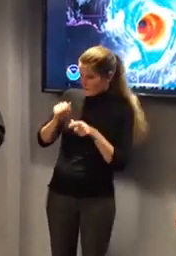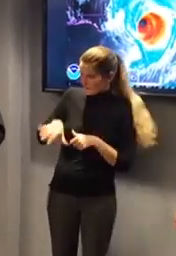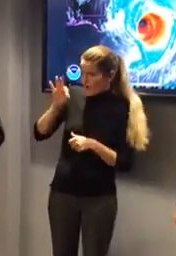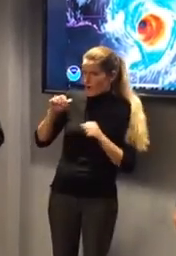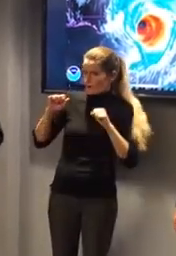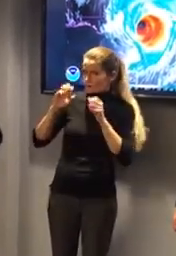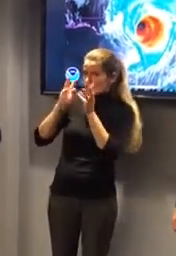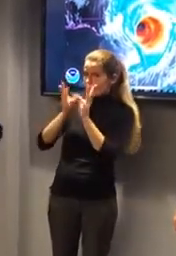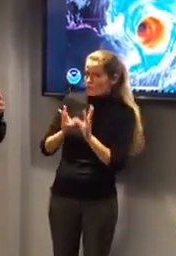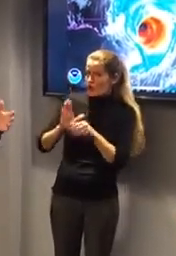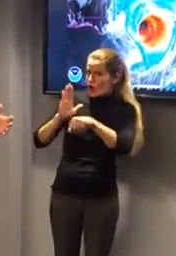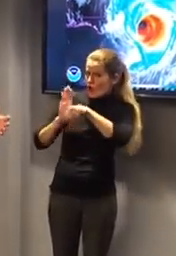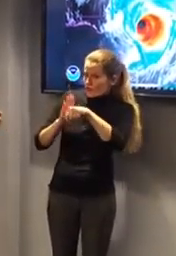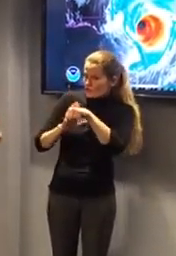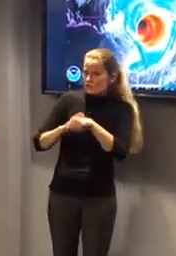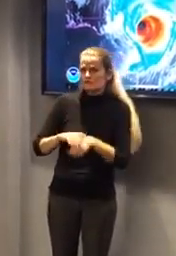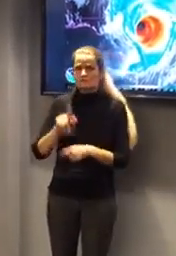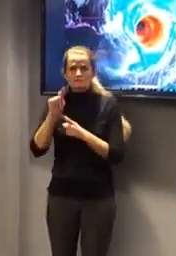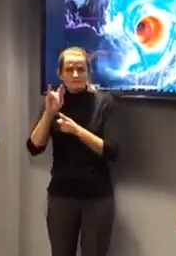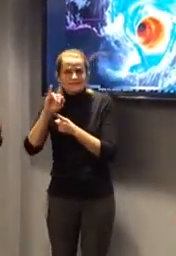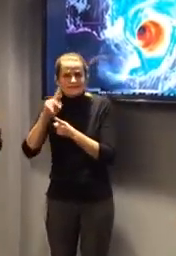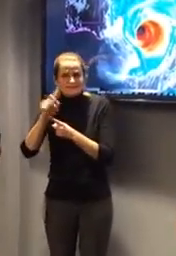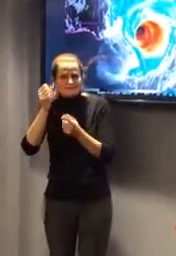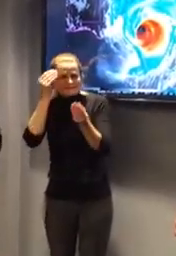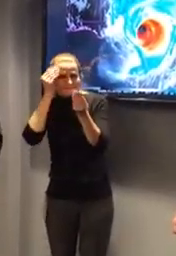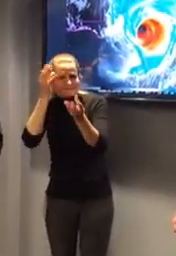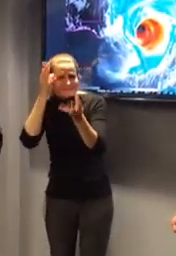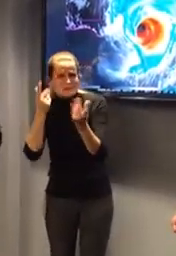if you live all the way on the West Coast and luckily you're not in the path of this